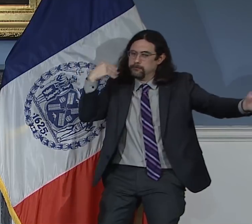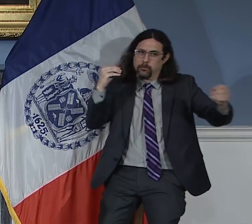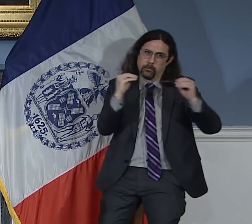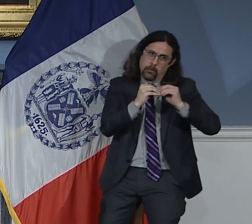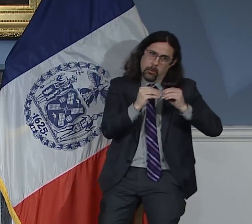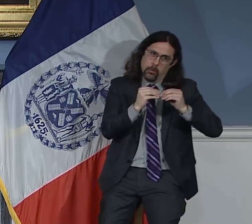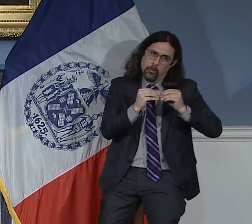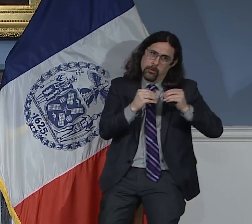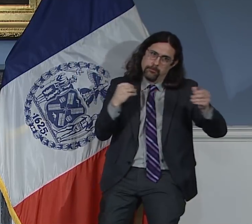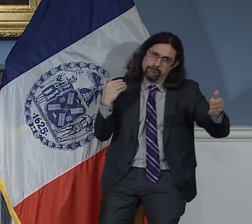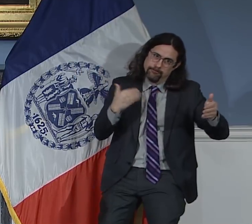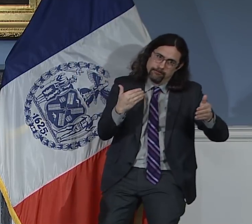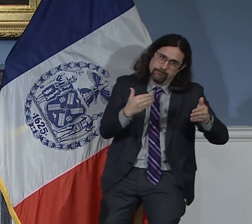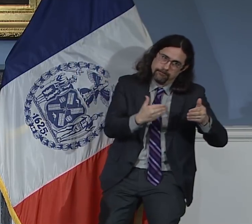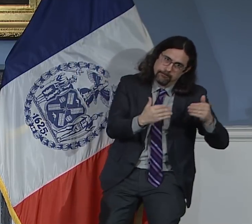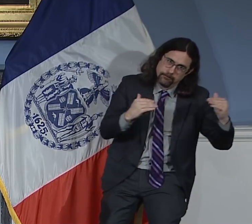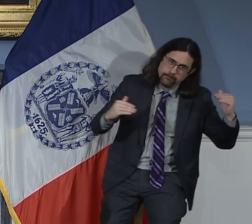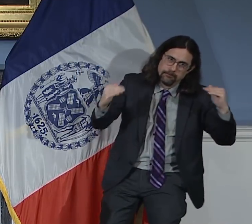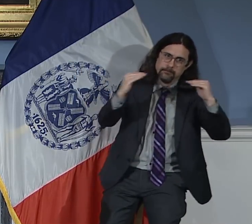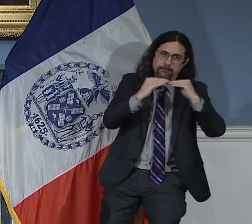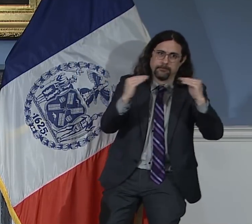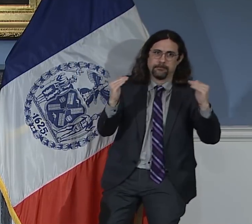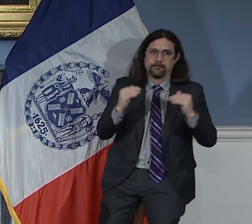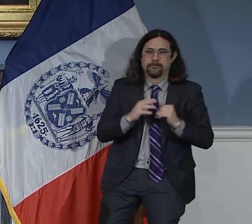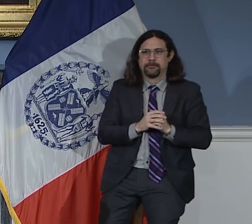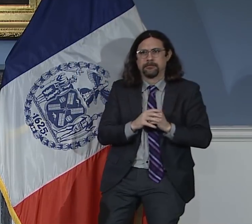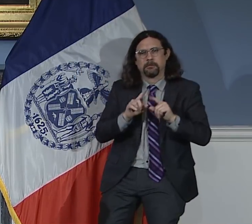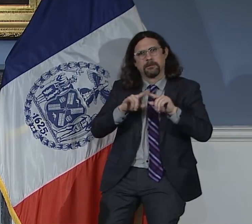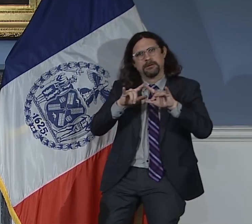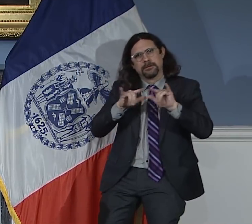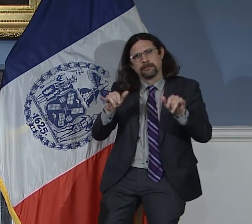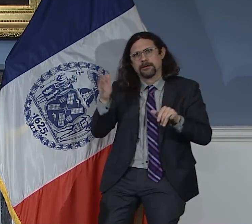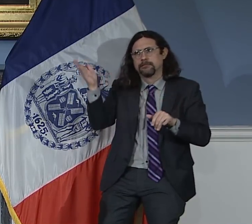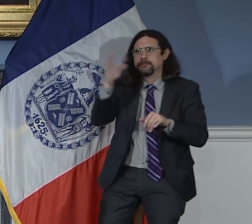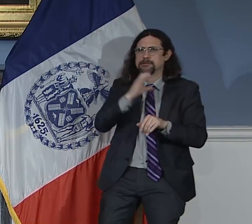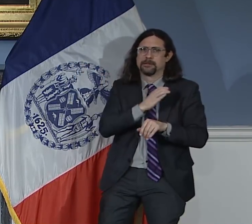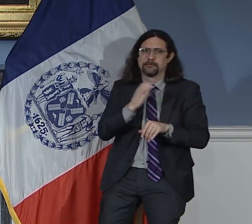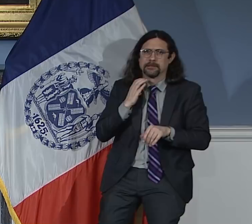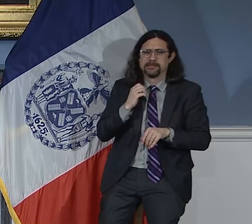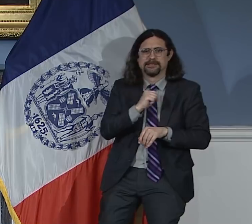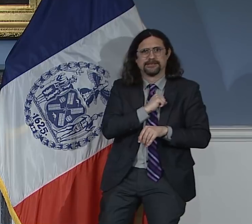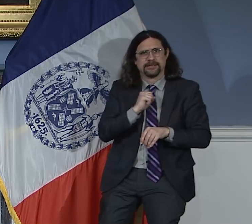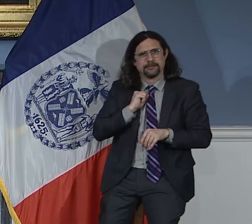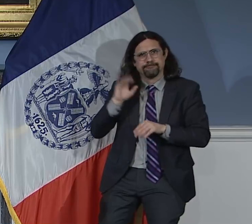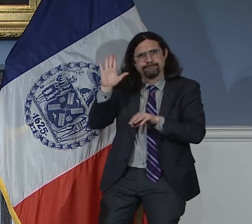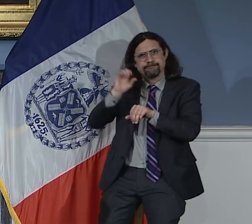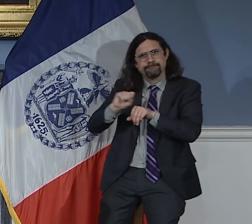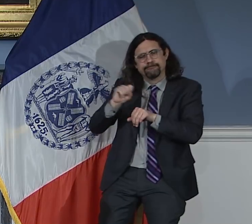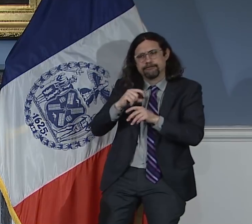HALETH CARE ISN'T WHERE IT NEEDS TO BE. BUT I DOT HA NK THE HOUSE AND SENATE FOR THE ACTION THEY TOOK. I AM VERY THANKFUL TO THE